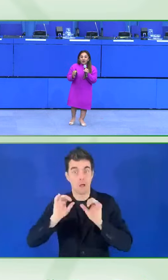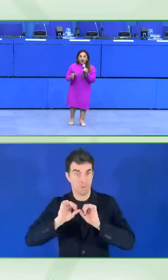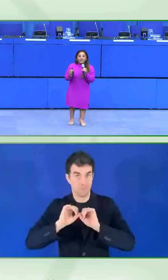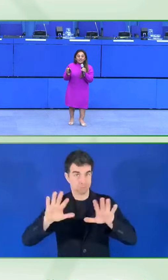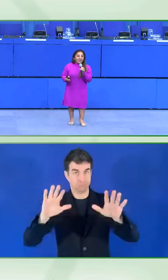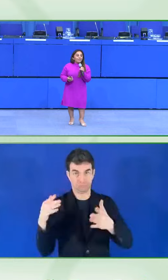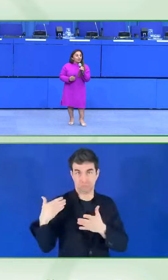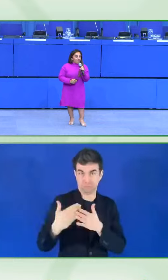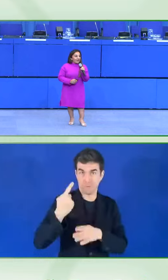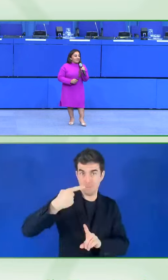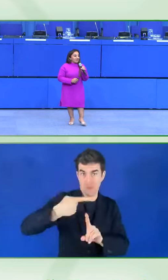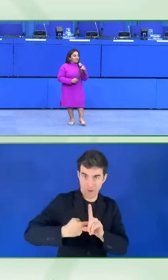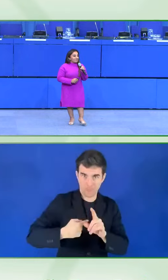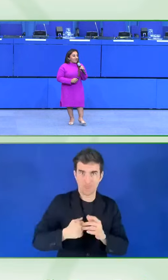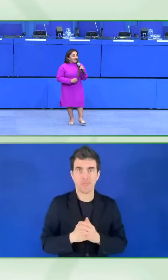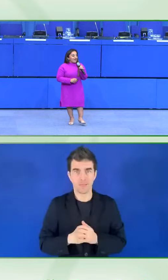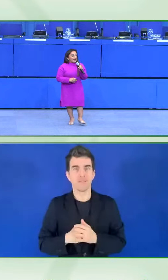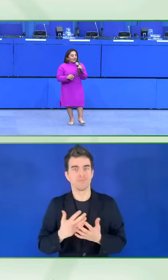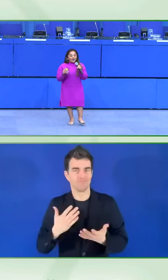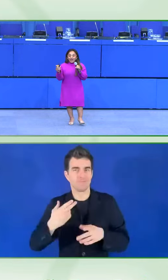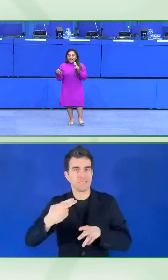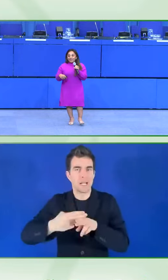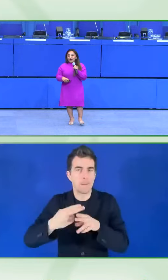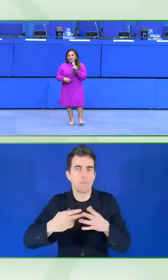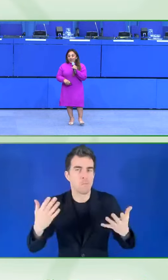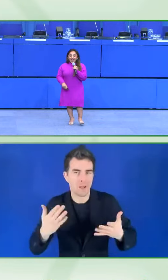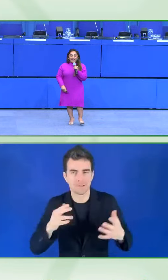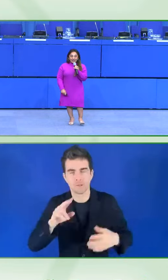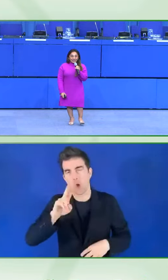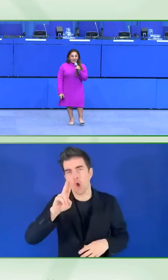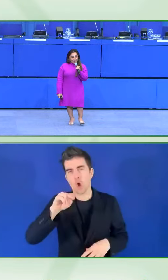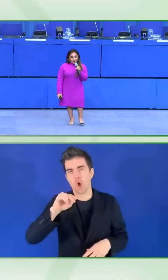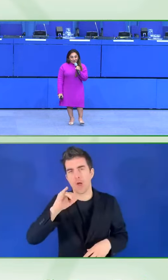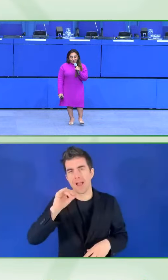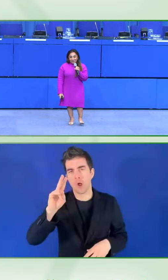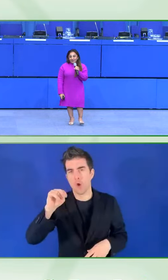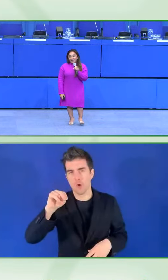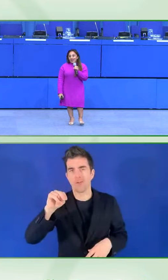you were born with the condition. That led to feelings of guilt.